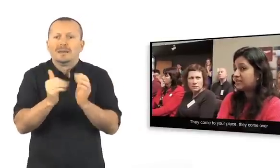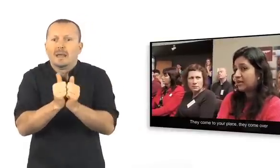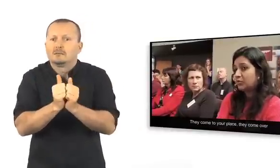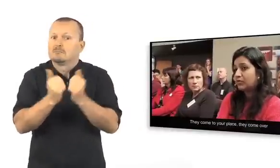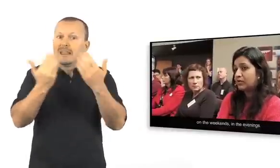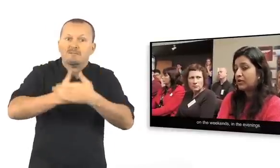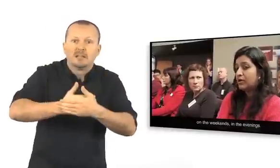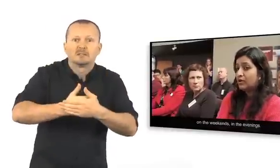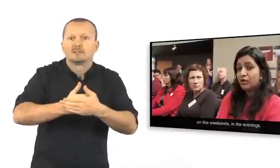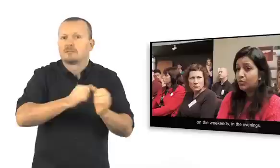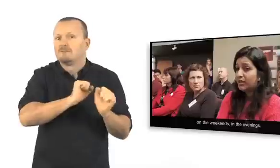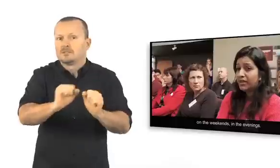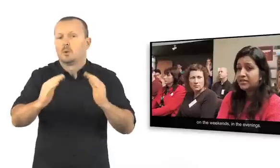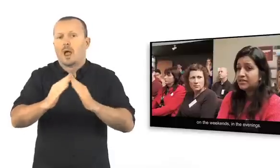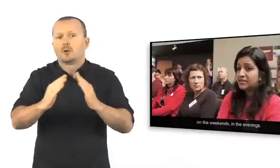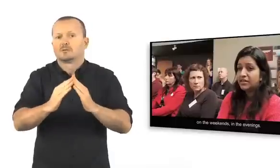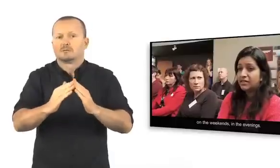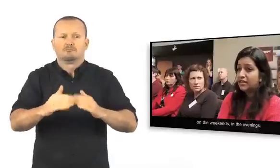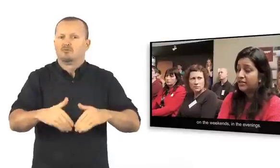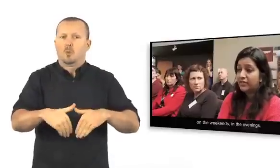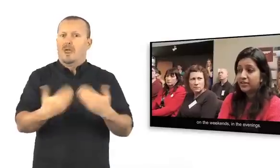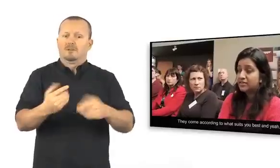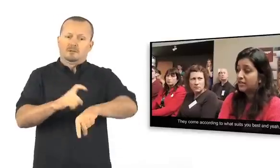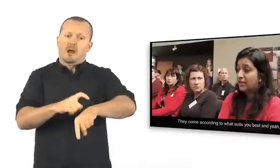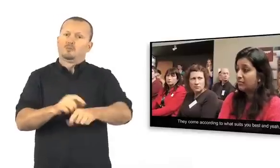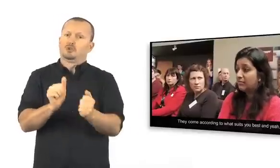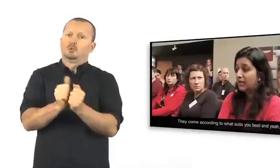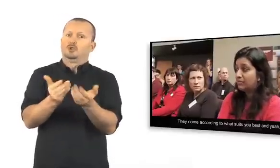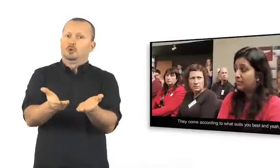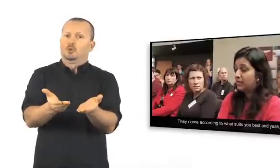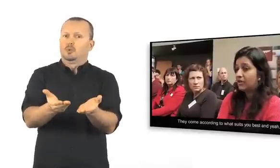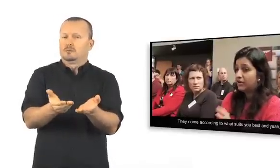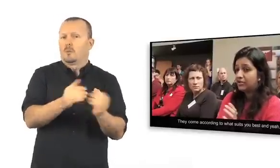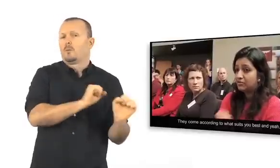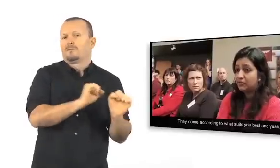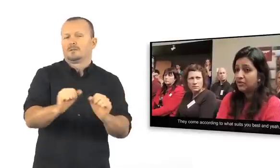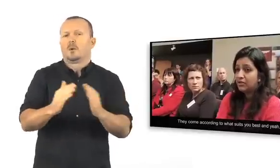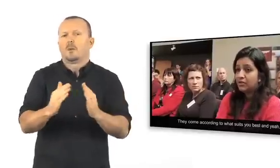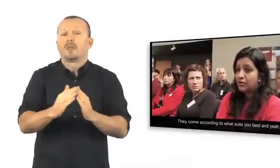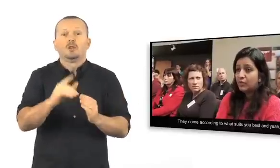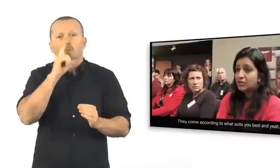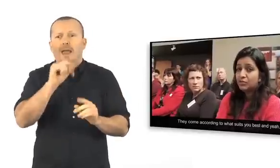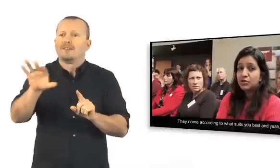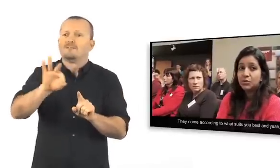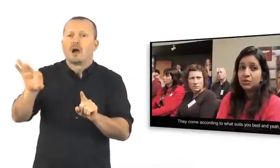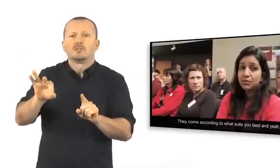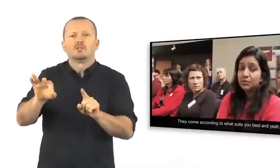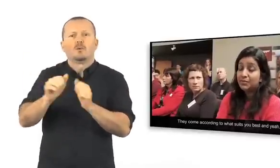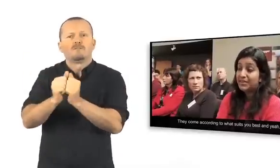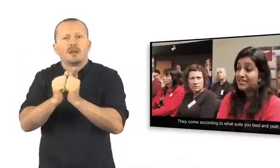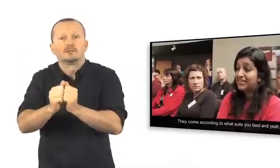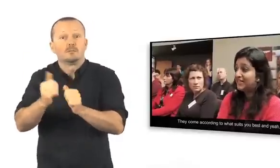they come over on the weekends, in the evenings. They come according to what suits you best